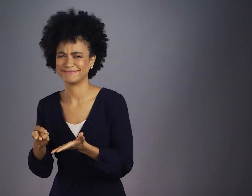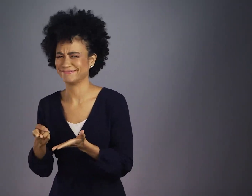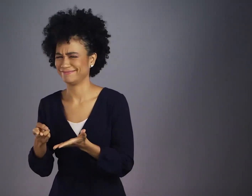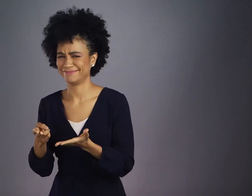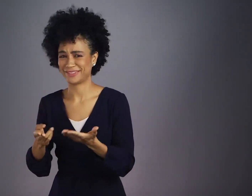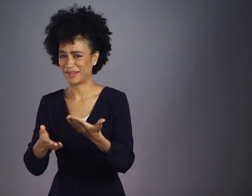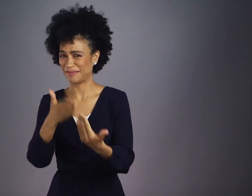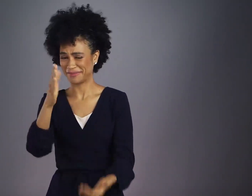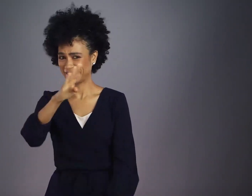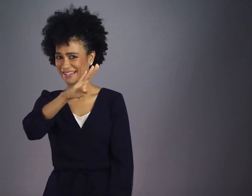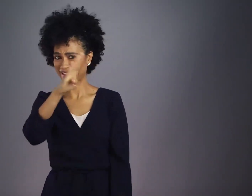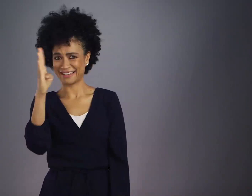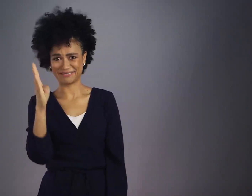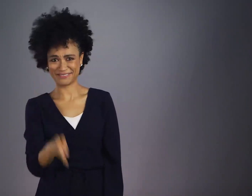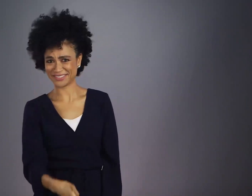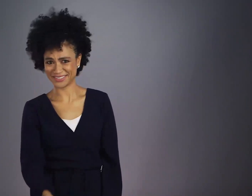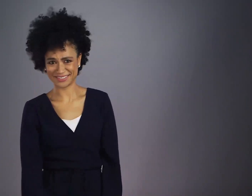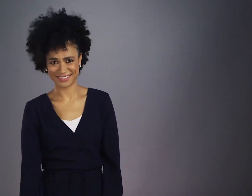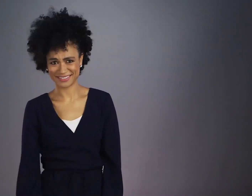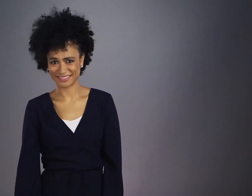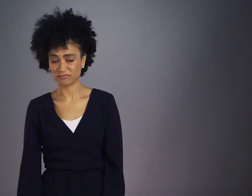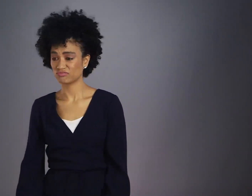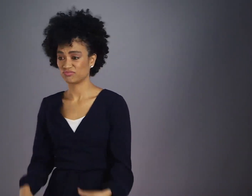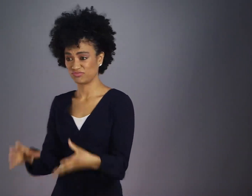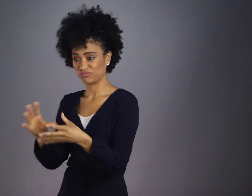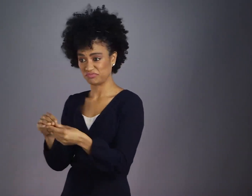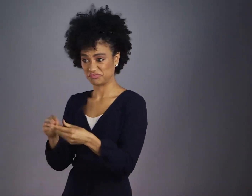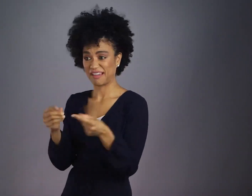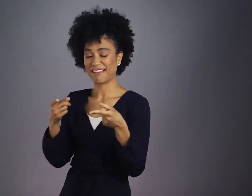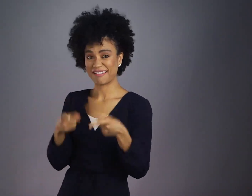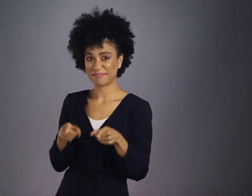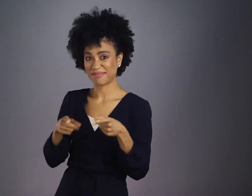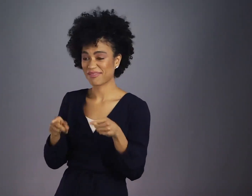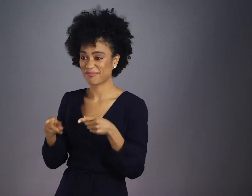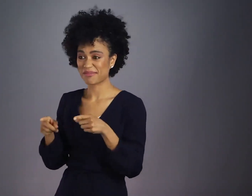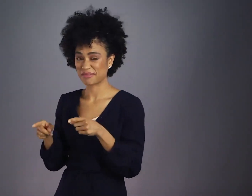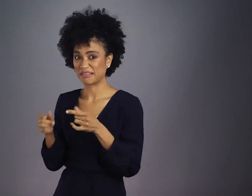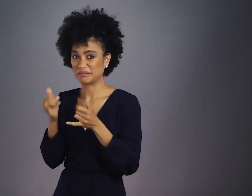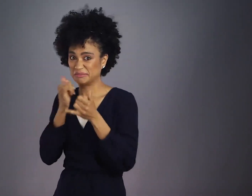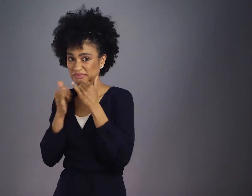We have seldom told them the whole truth nor have we followed their advice.